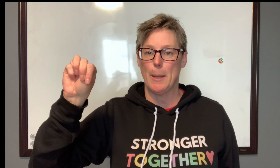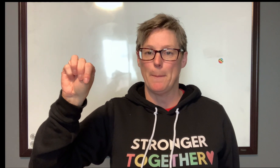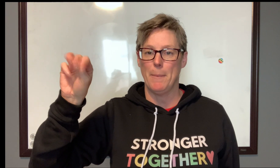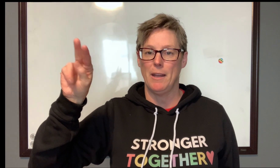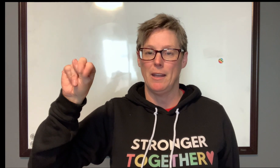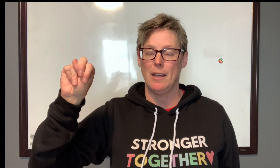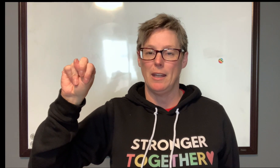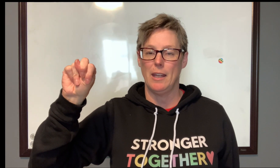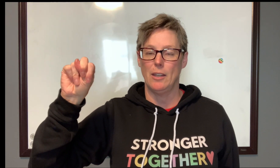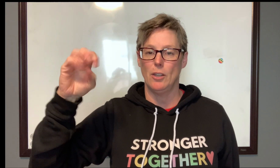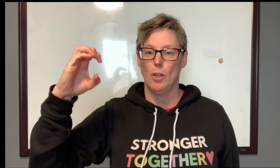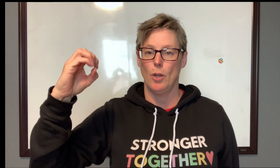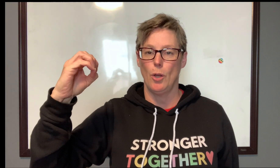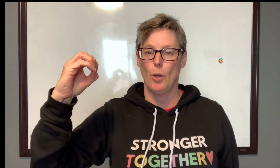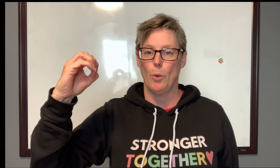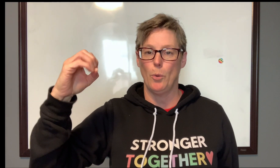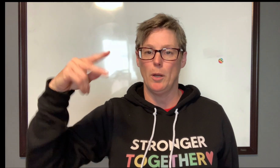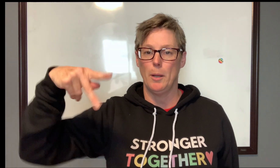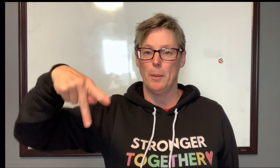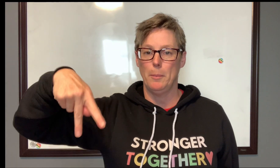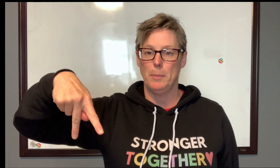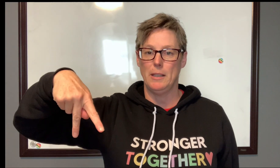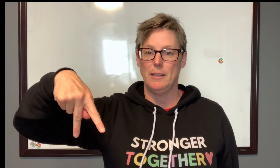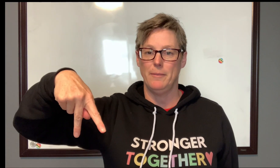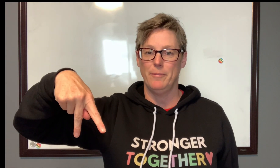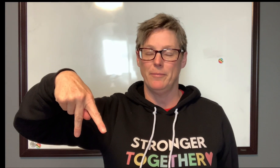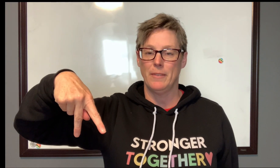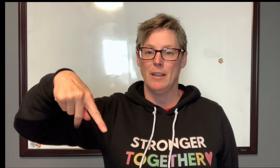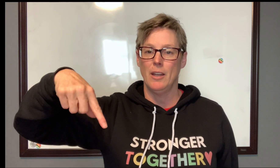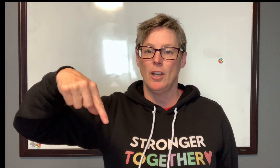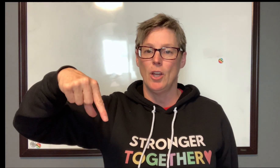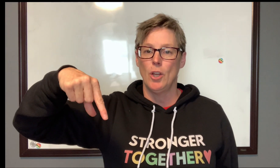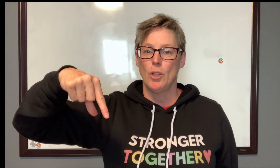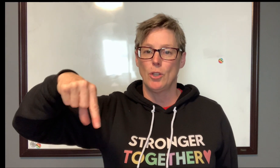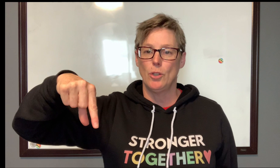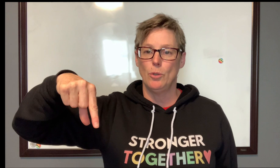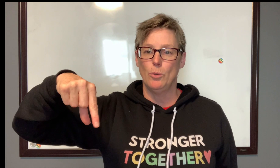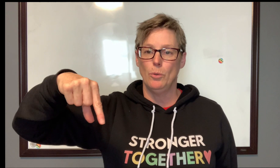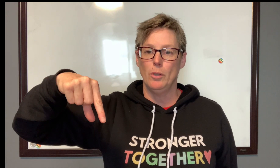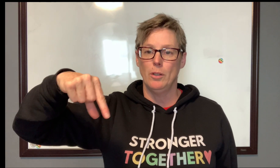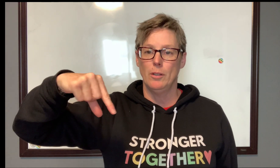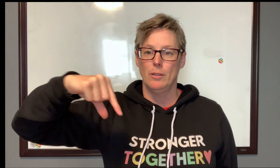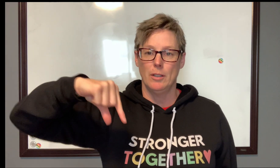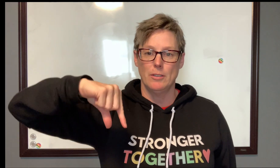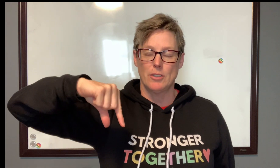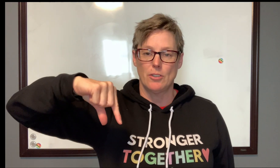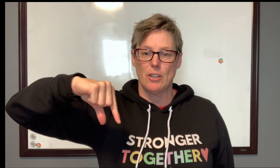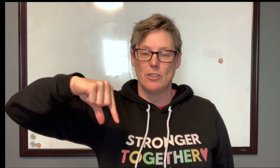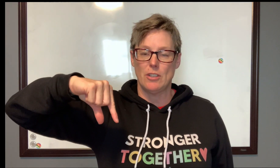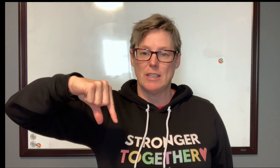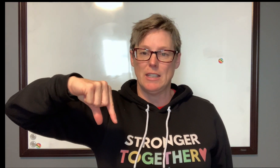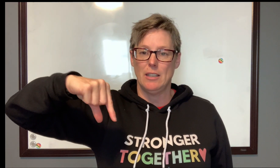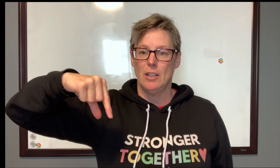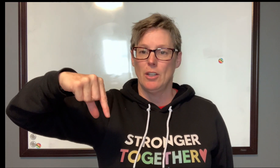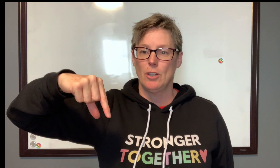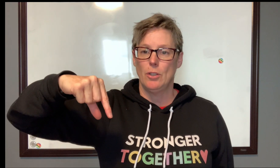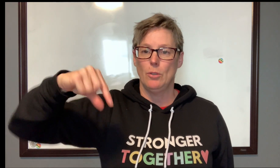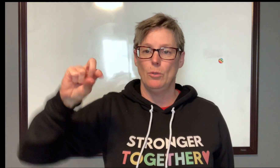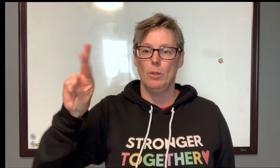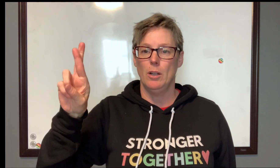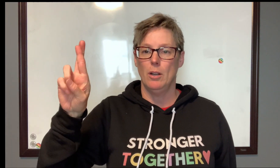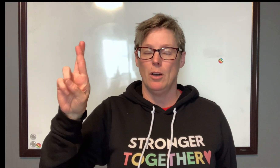m n o p